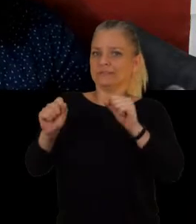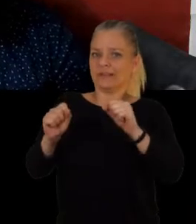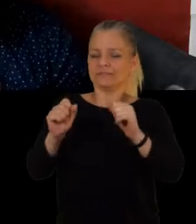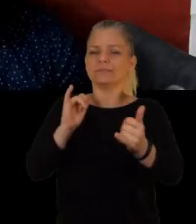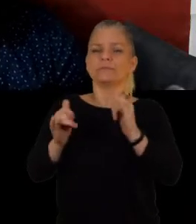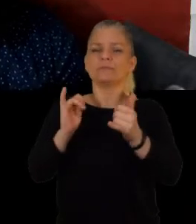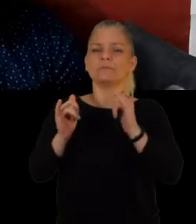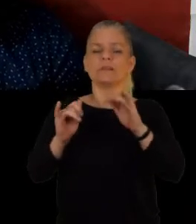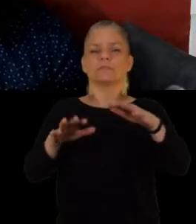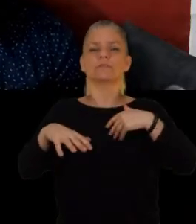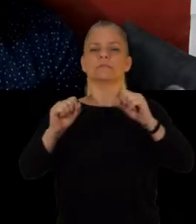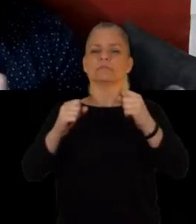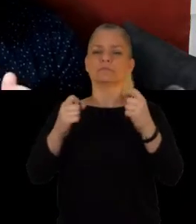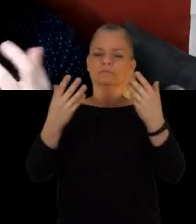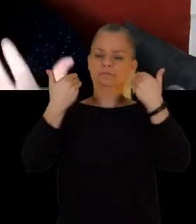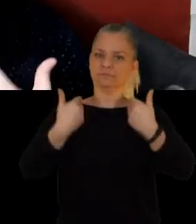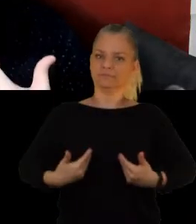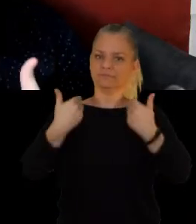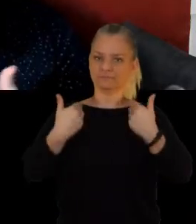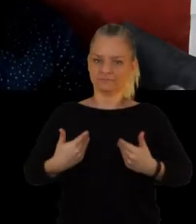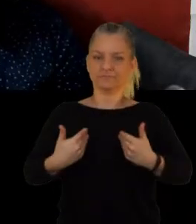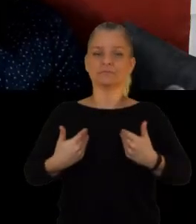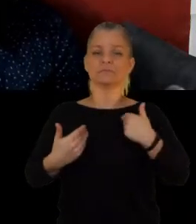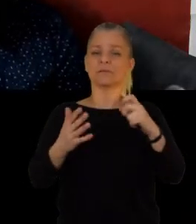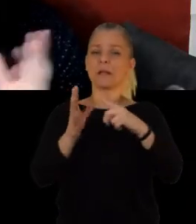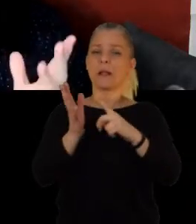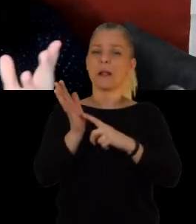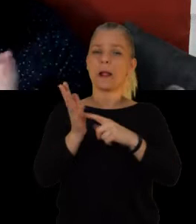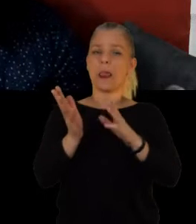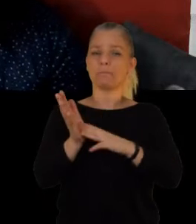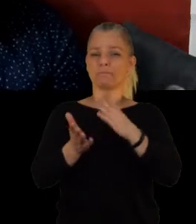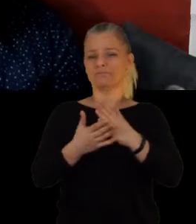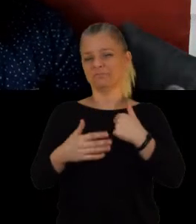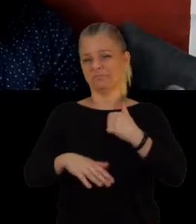first sometimes so i suppose start off with who i properly am like i'm Callum i think i'm a little